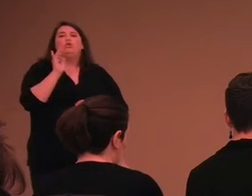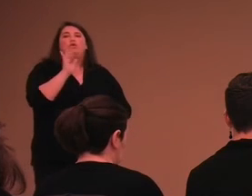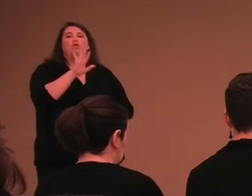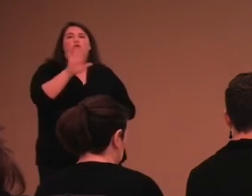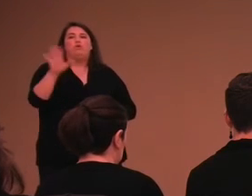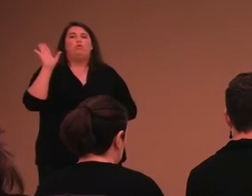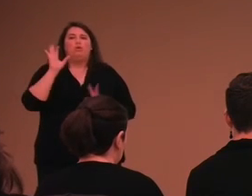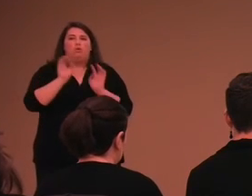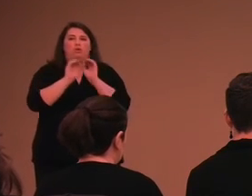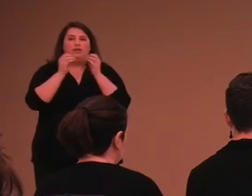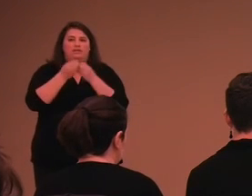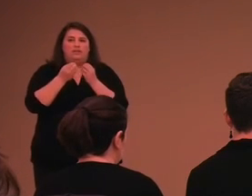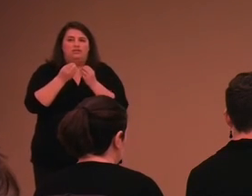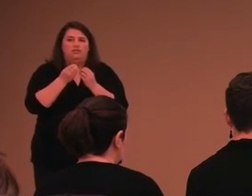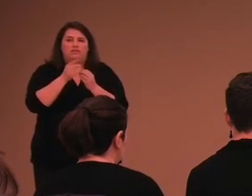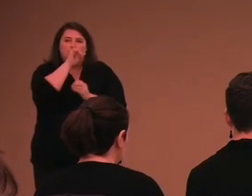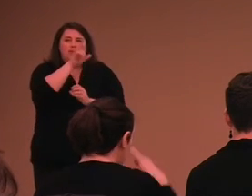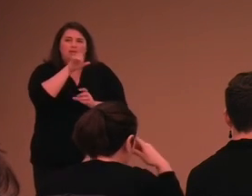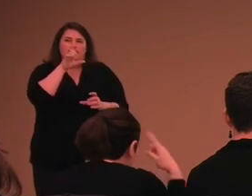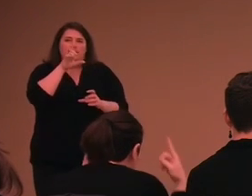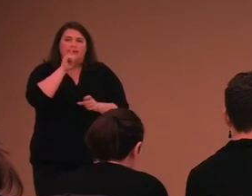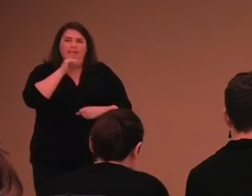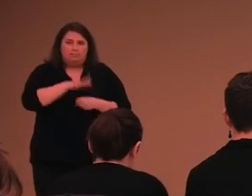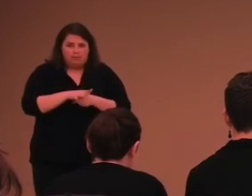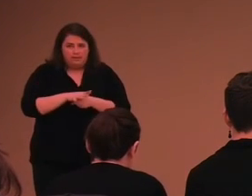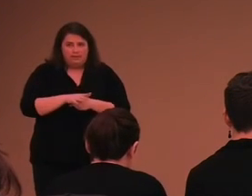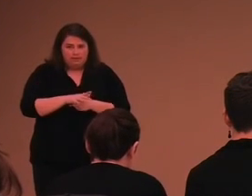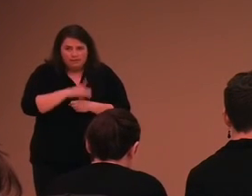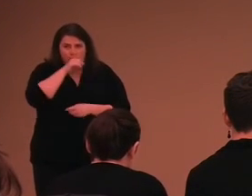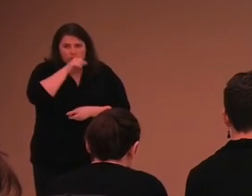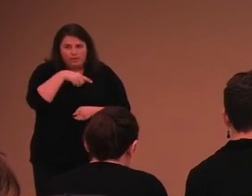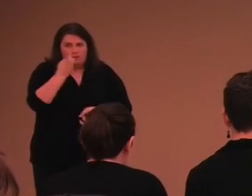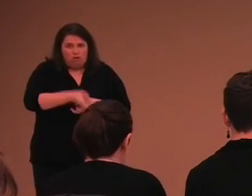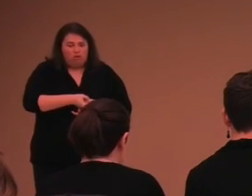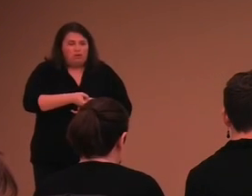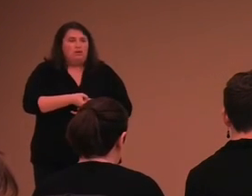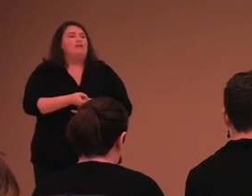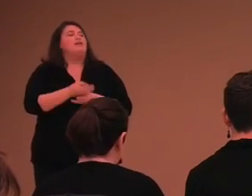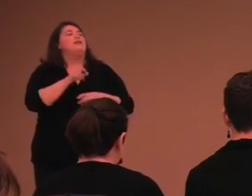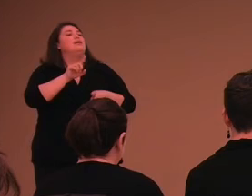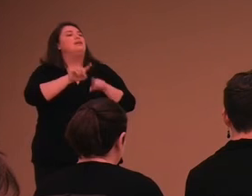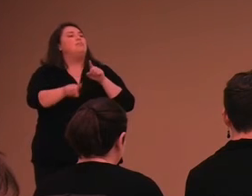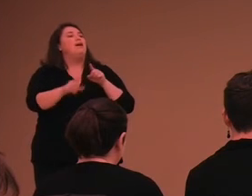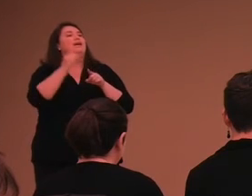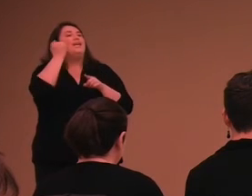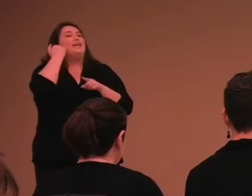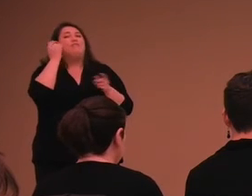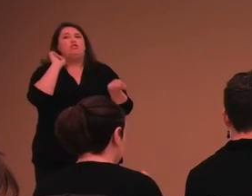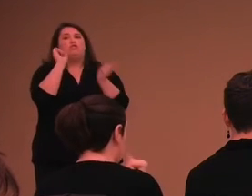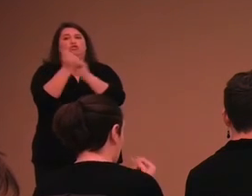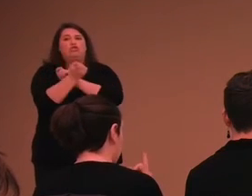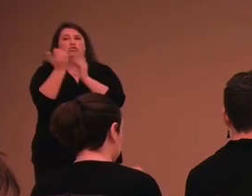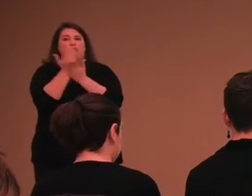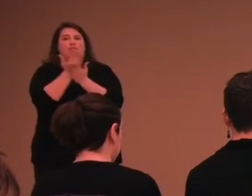Organization to buy in is sometimes very difficult But if you are changing things frequently